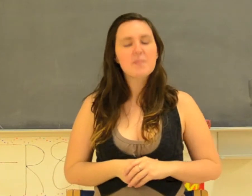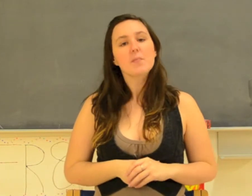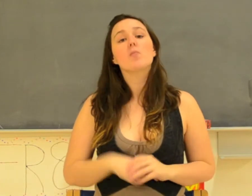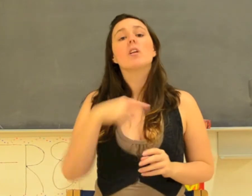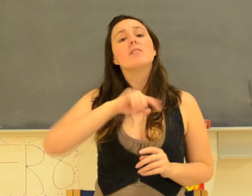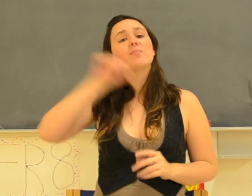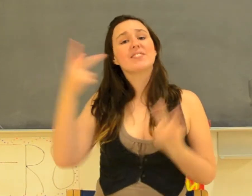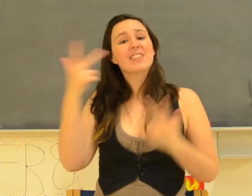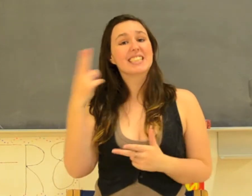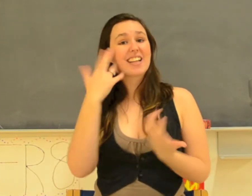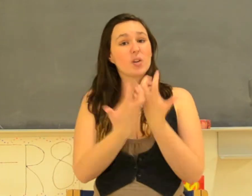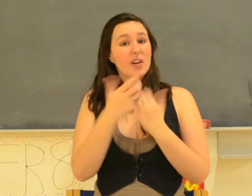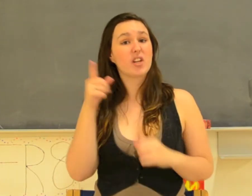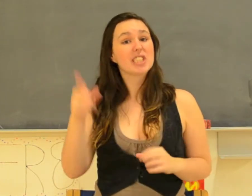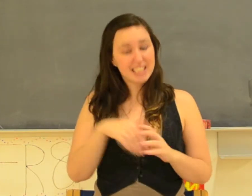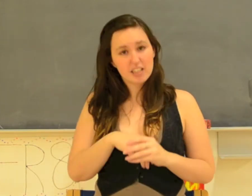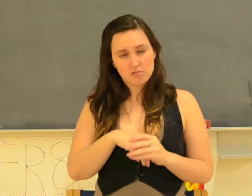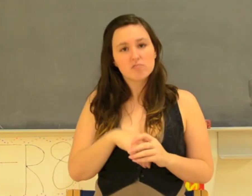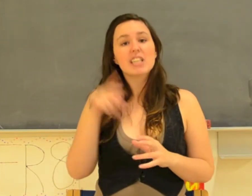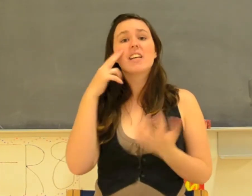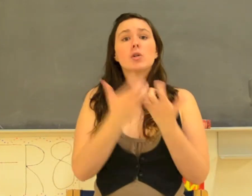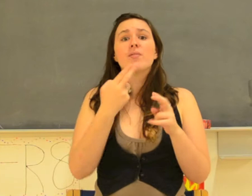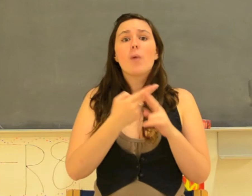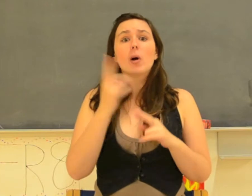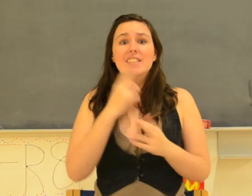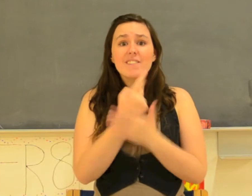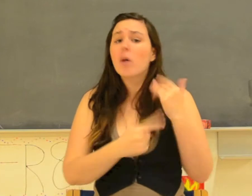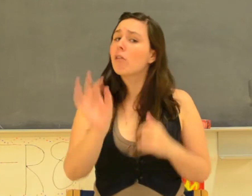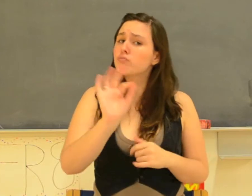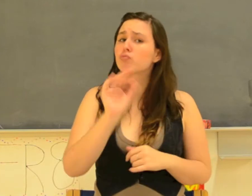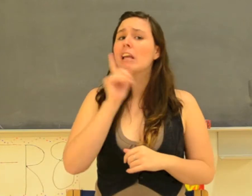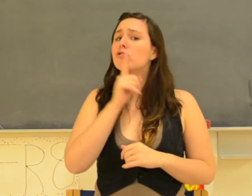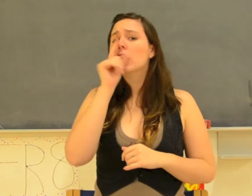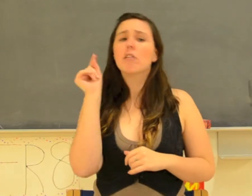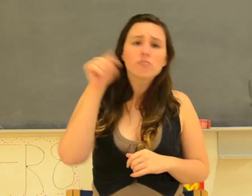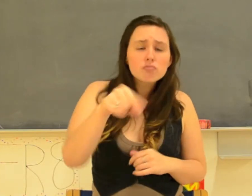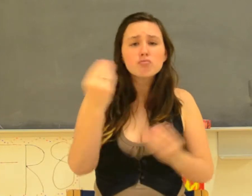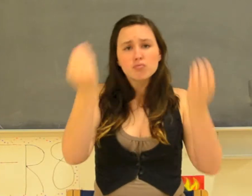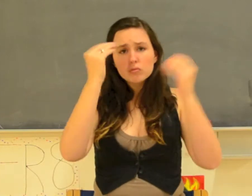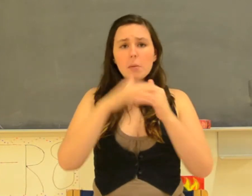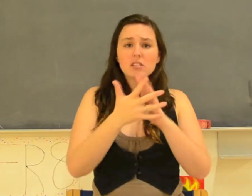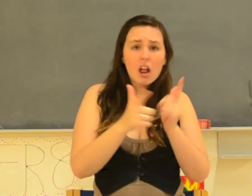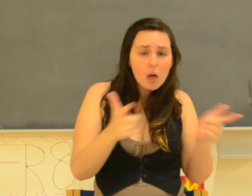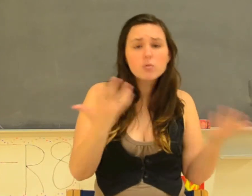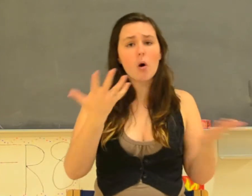We visited the Deaf University which isn't only for Deaf people, hearing people can come here to learn Sign